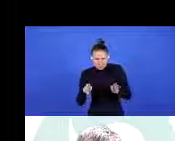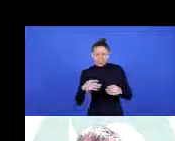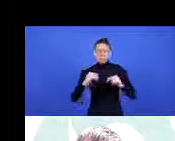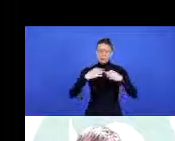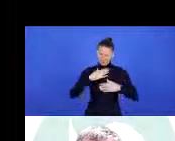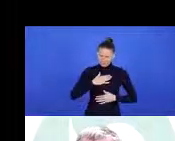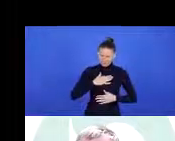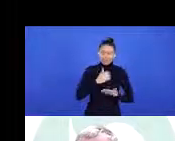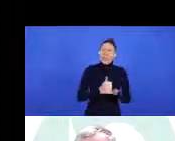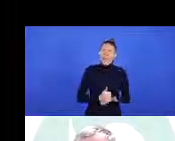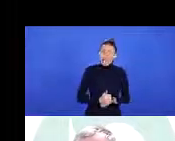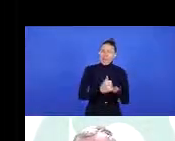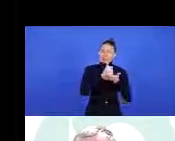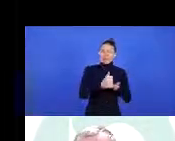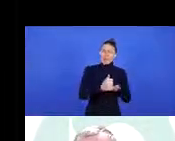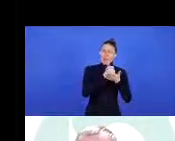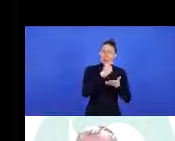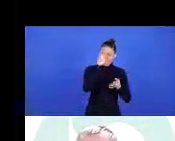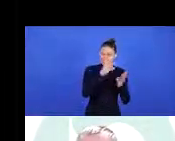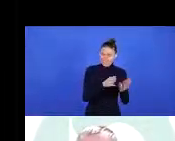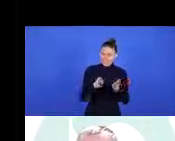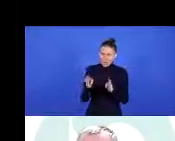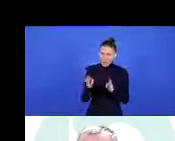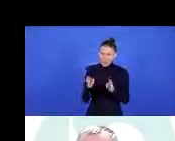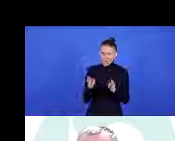problem myself and prepared a rehabilitation plan